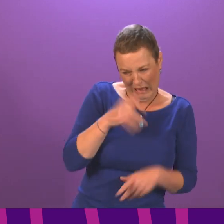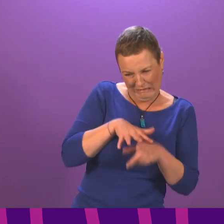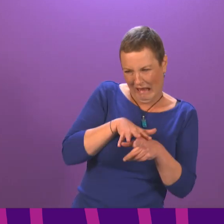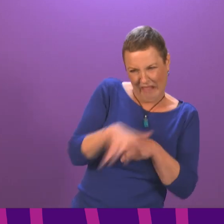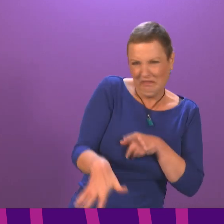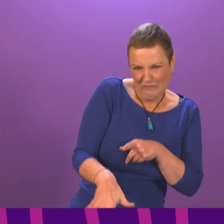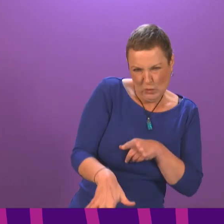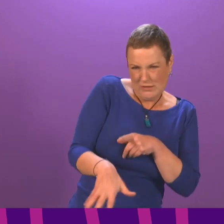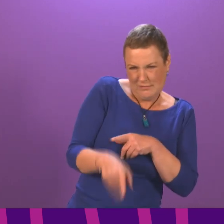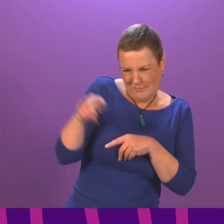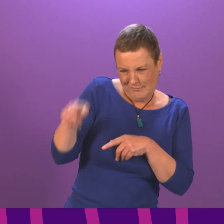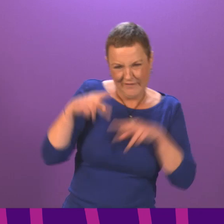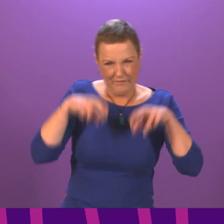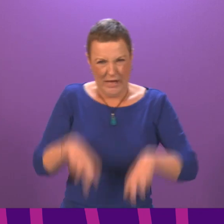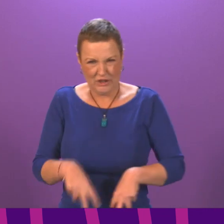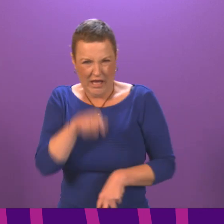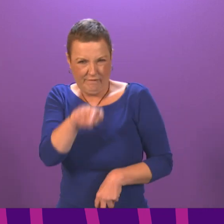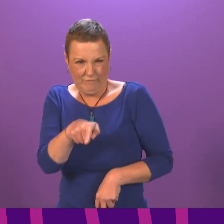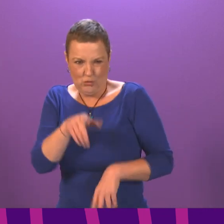reservation, would be made available.